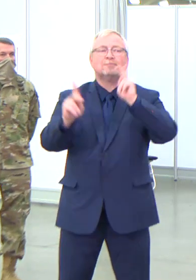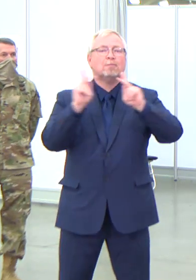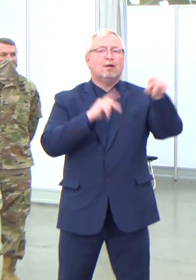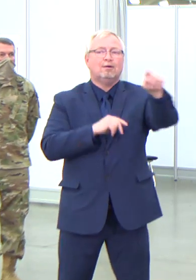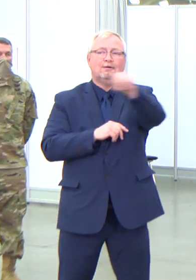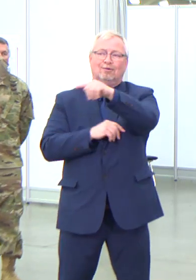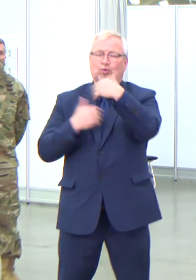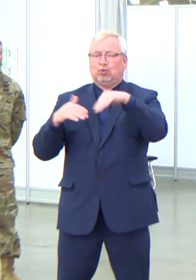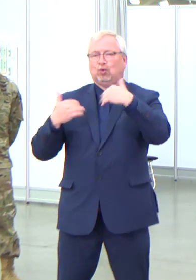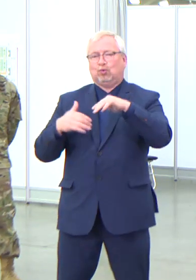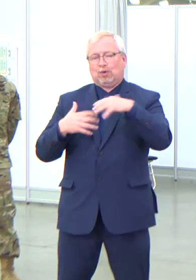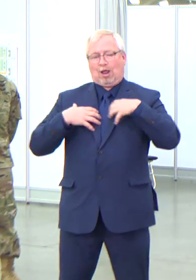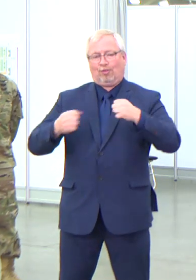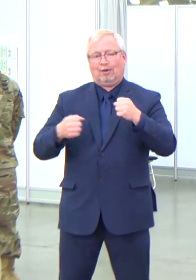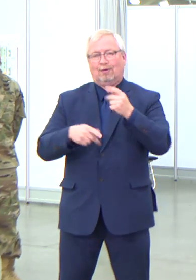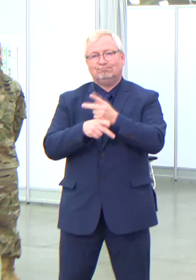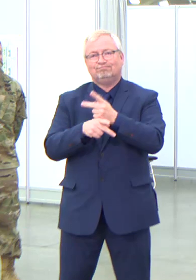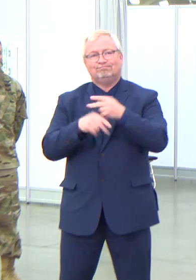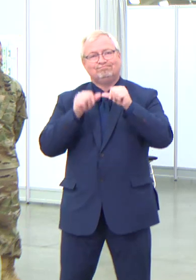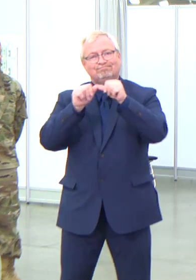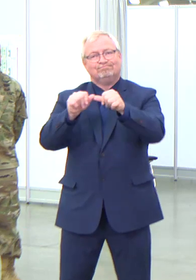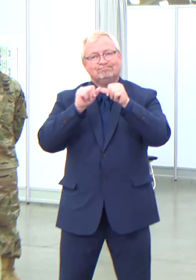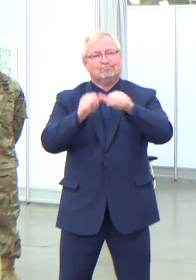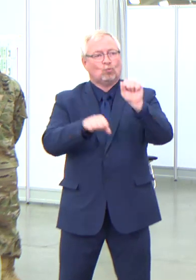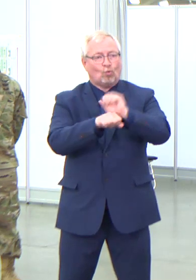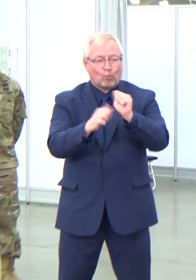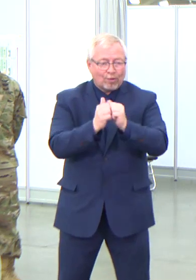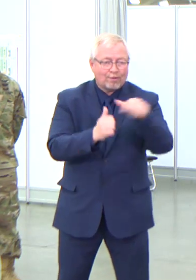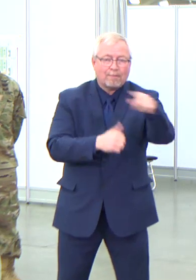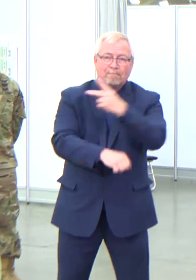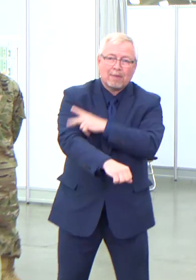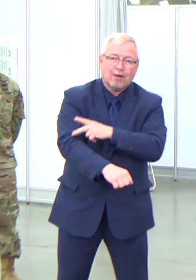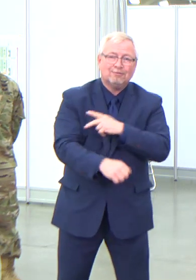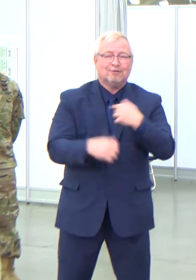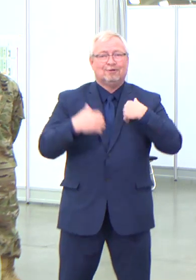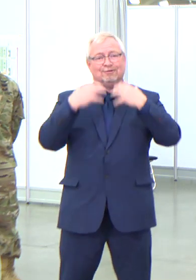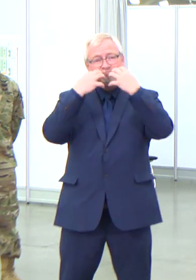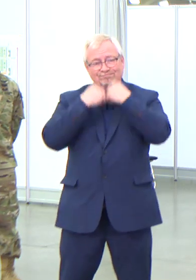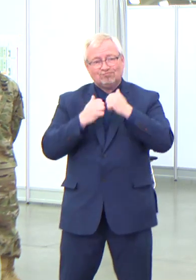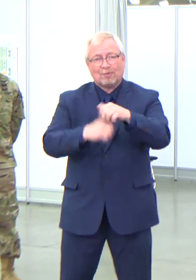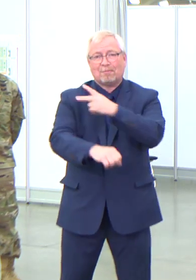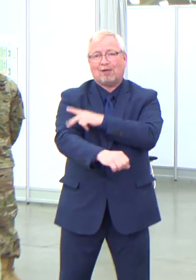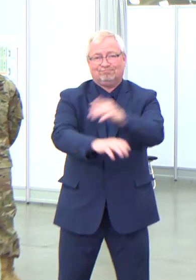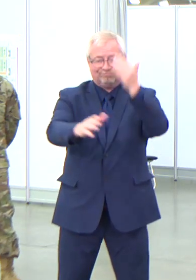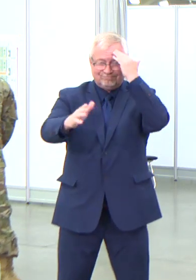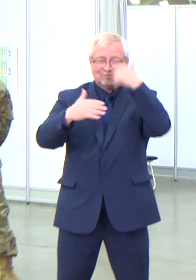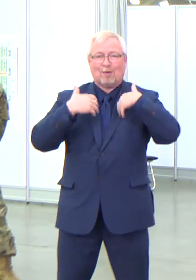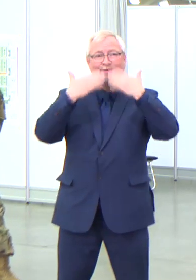the state, all those workers who care for patients, and more importantly, care about them as